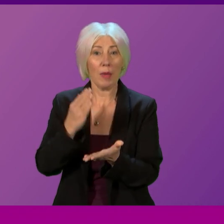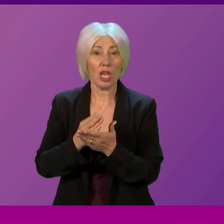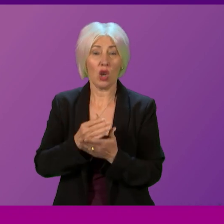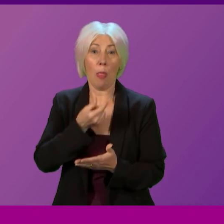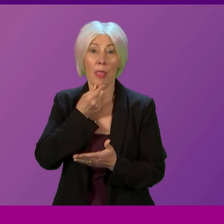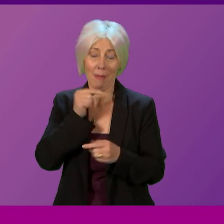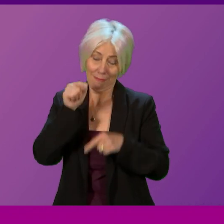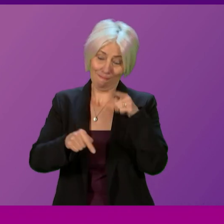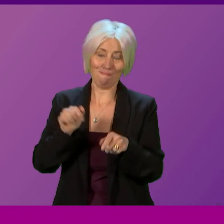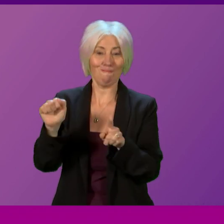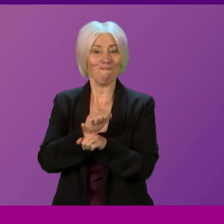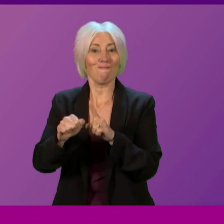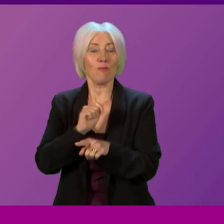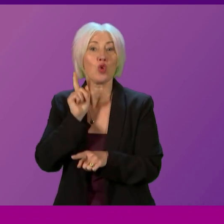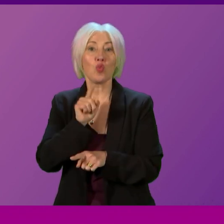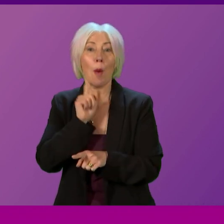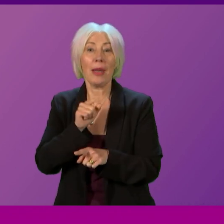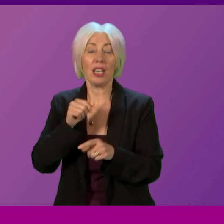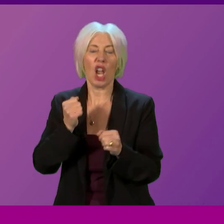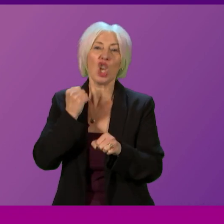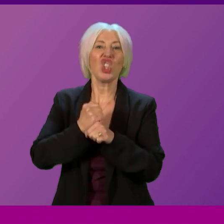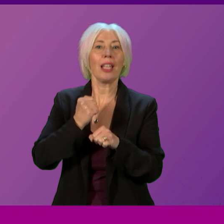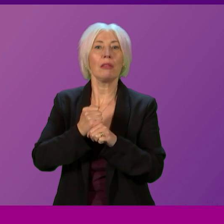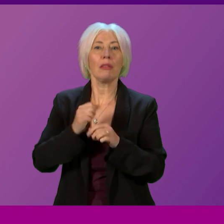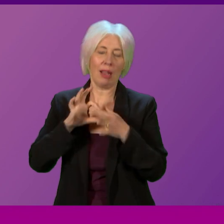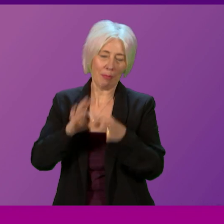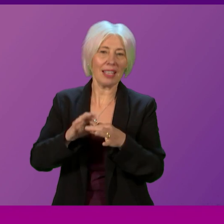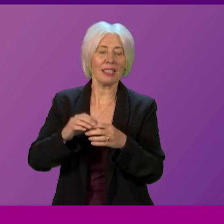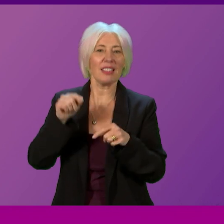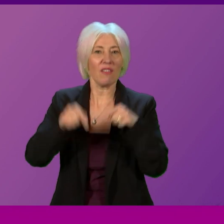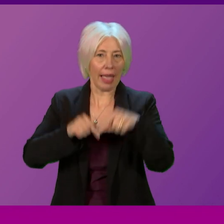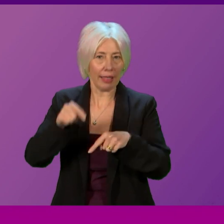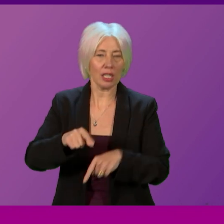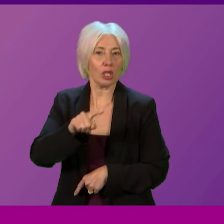violence is being tackled in Scotland, in light of the start tomorrow of the 16 days